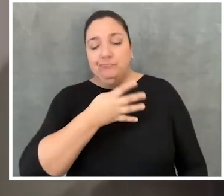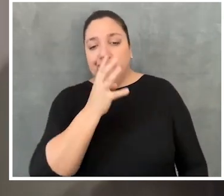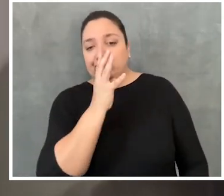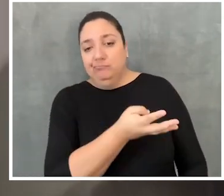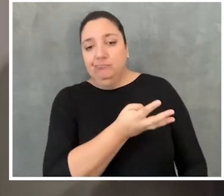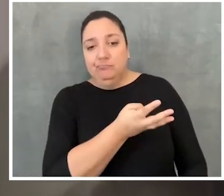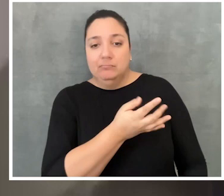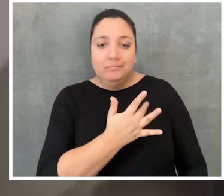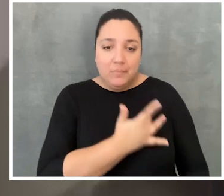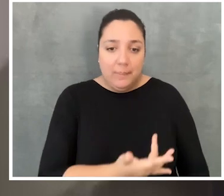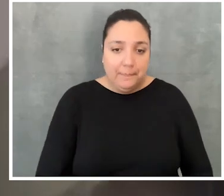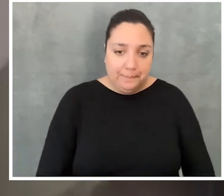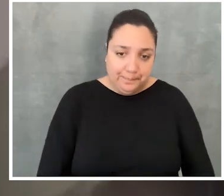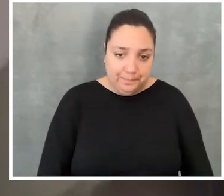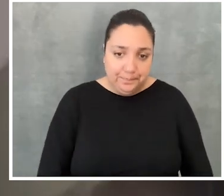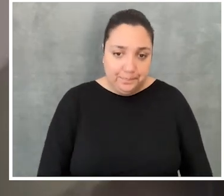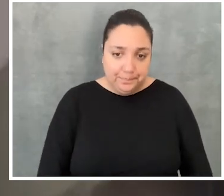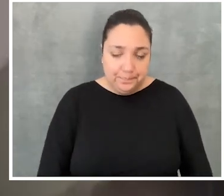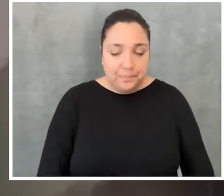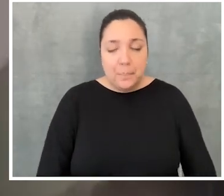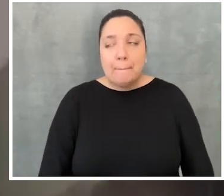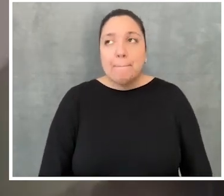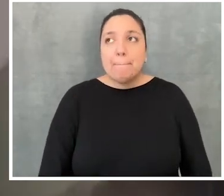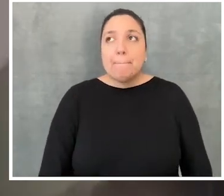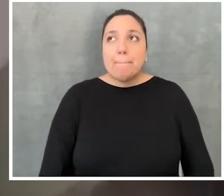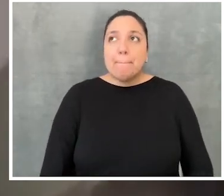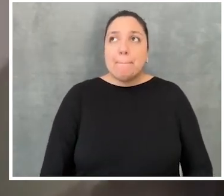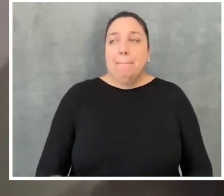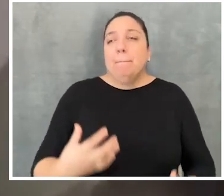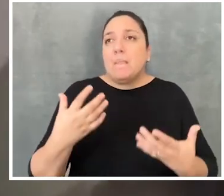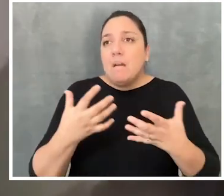You know, a lot of the mainstream feminist movement